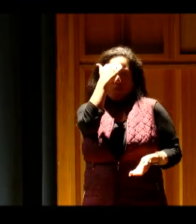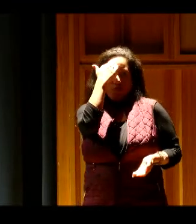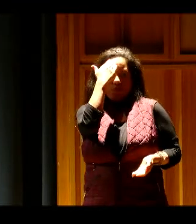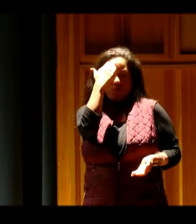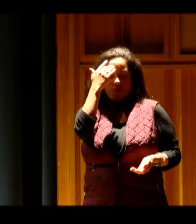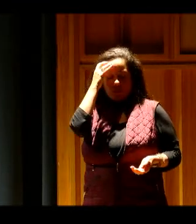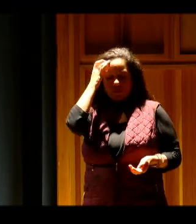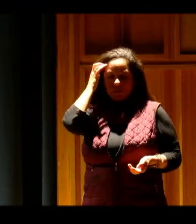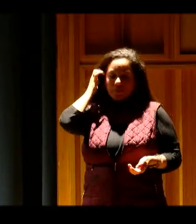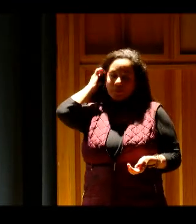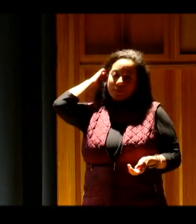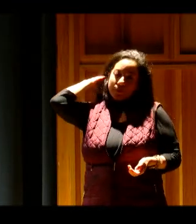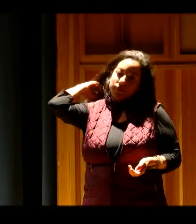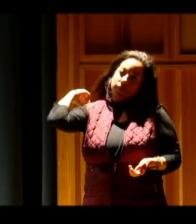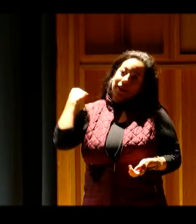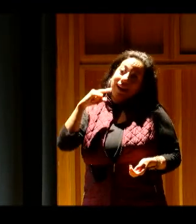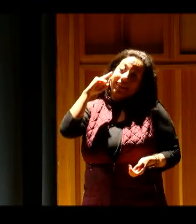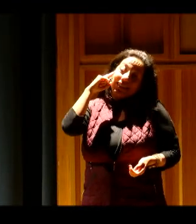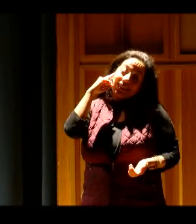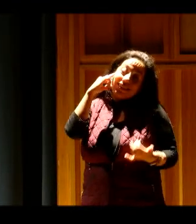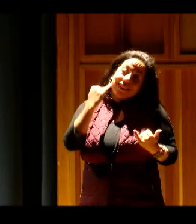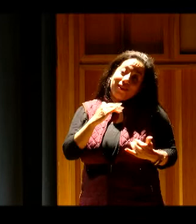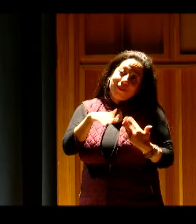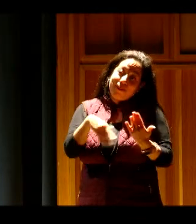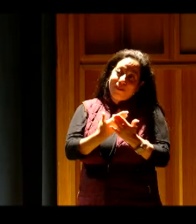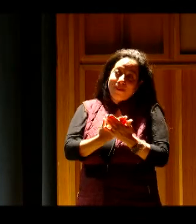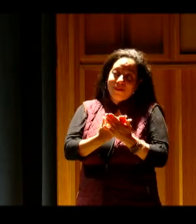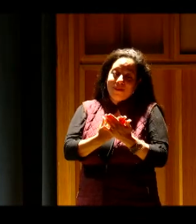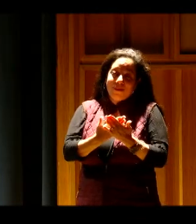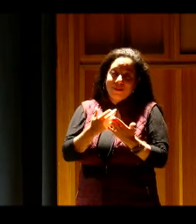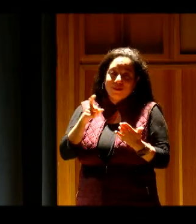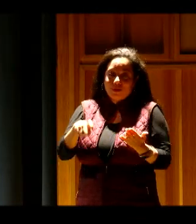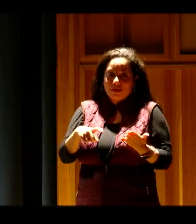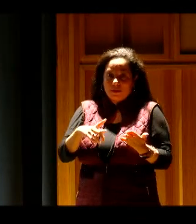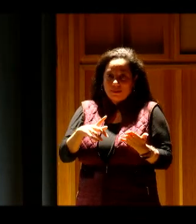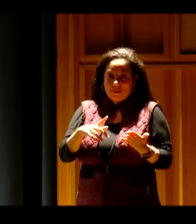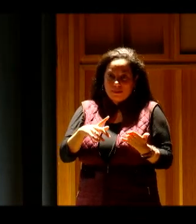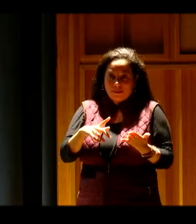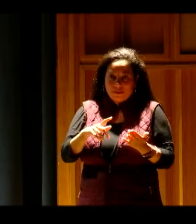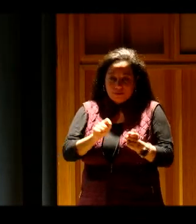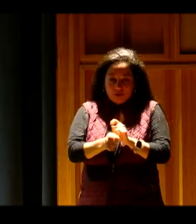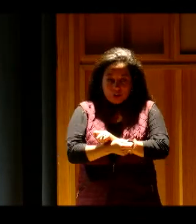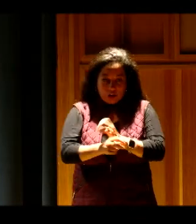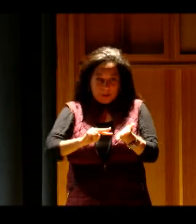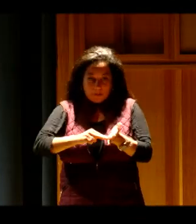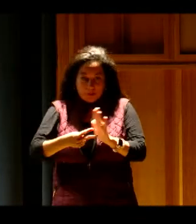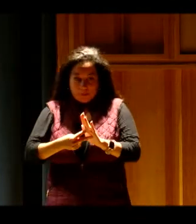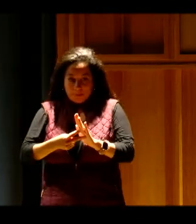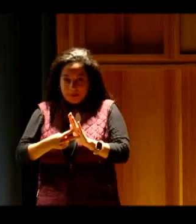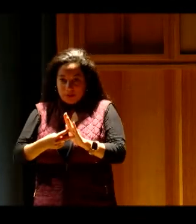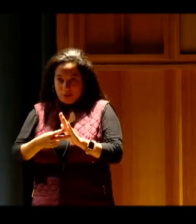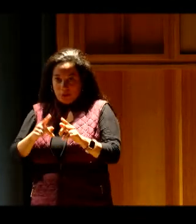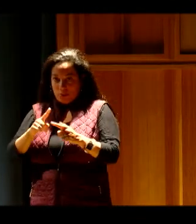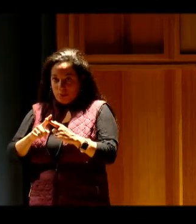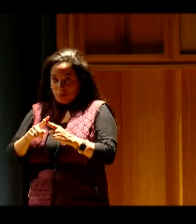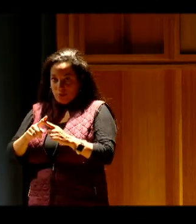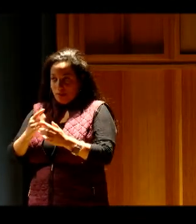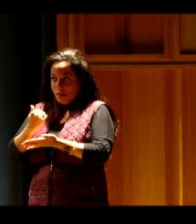And I think that they should now all be repurposed to serve this emergency.